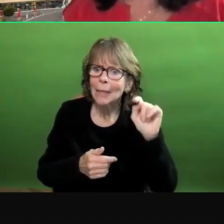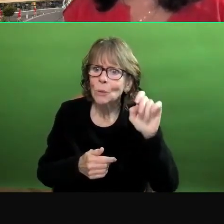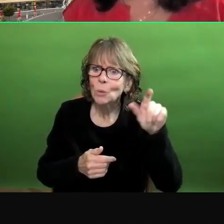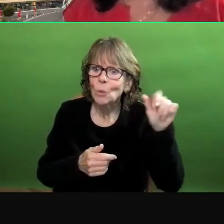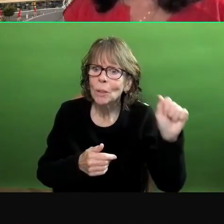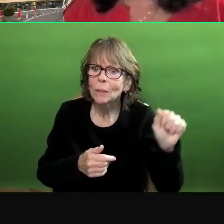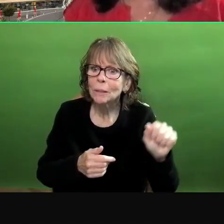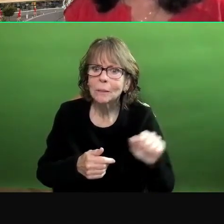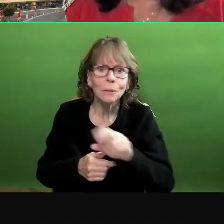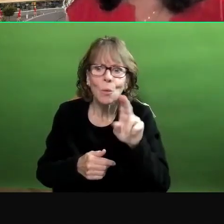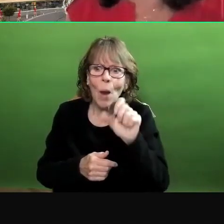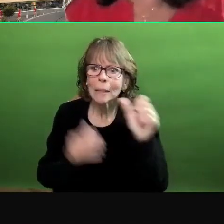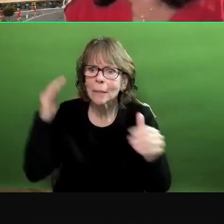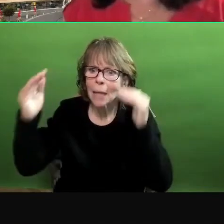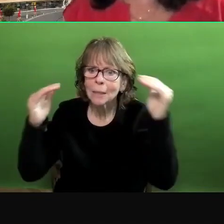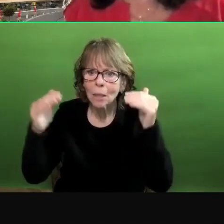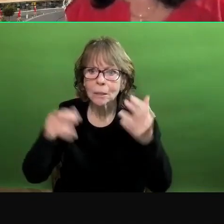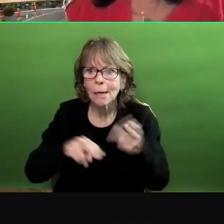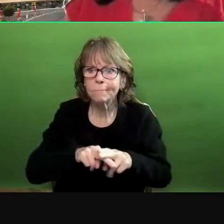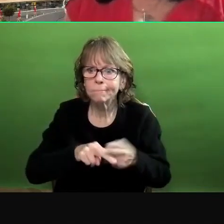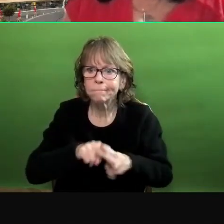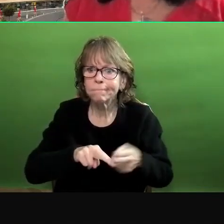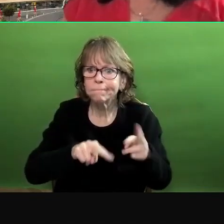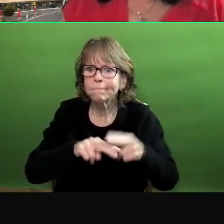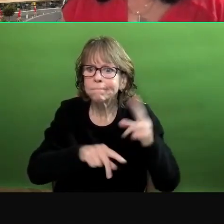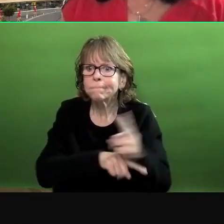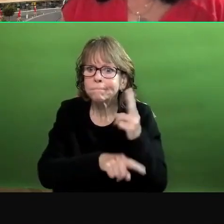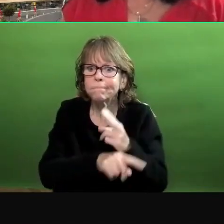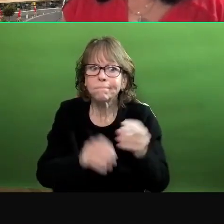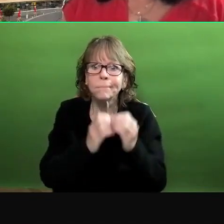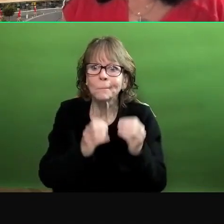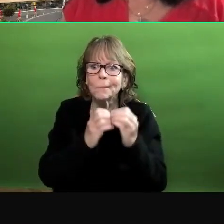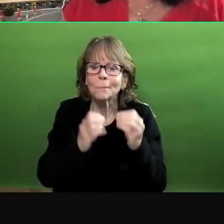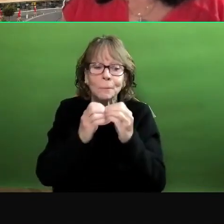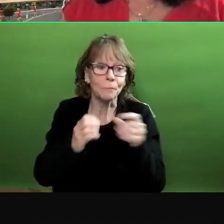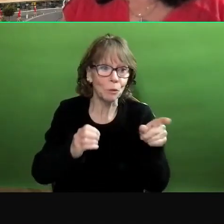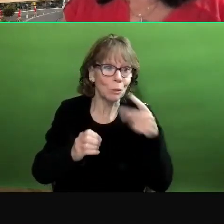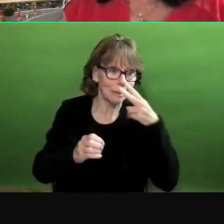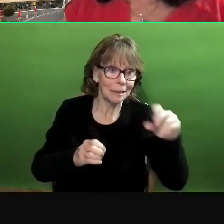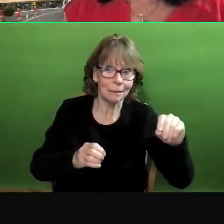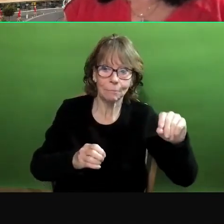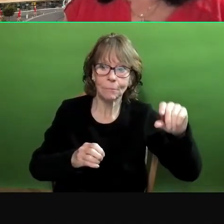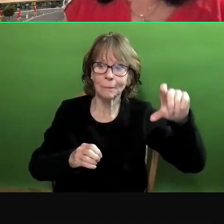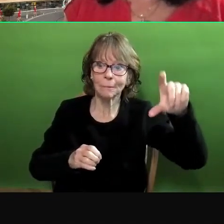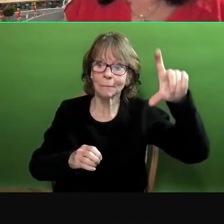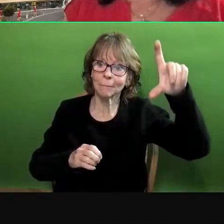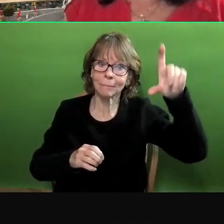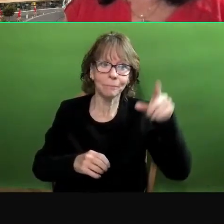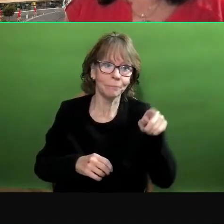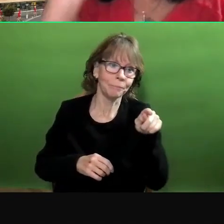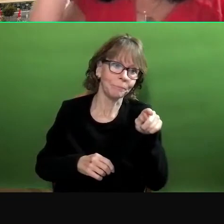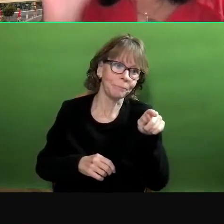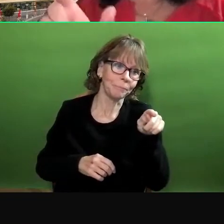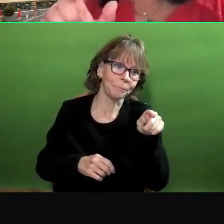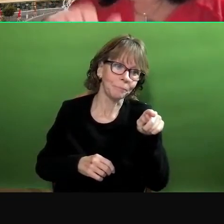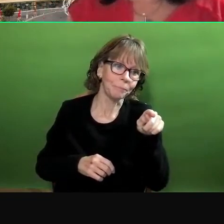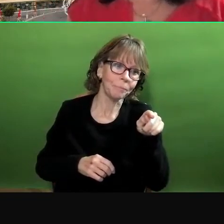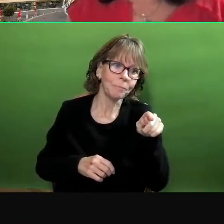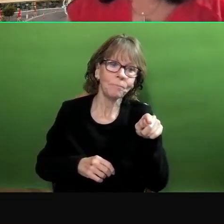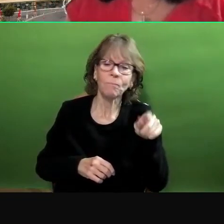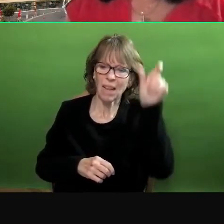So if you can see in 2021, I'm showing a bar graph, it's a stacked bar graph.